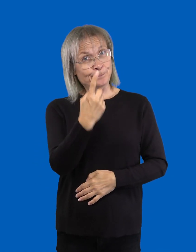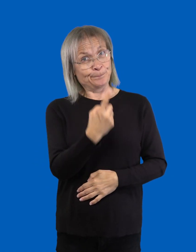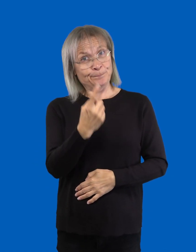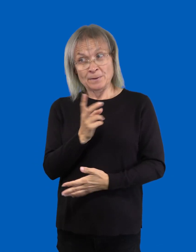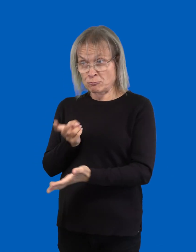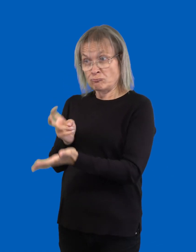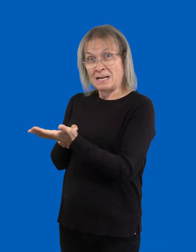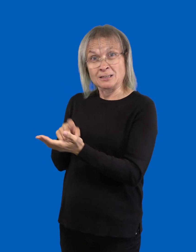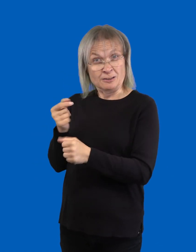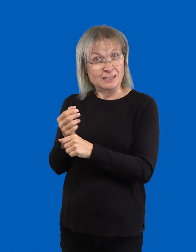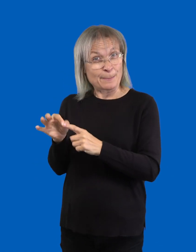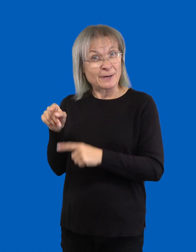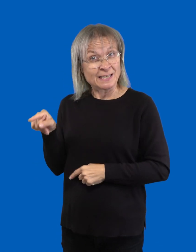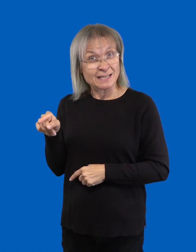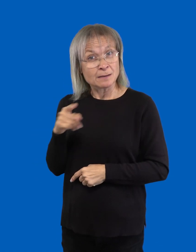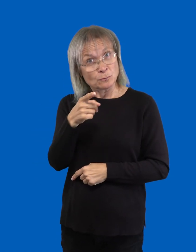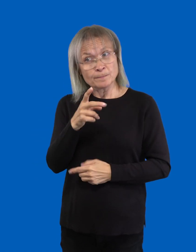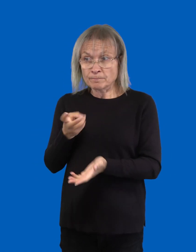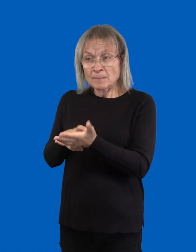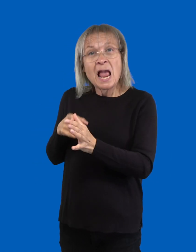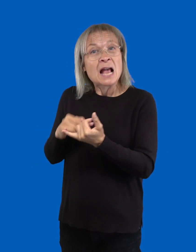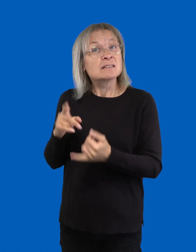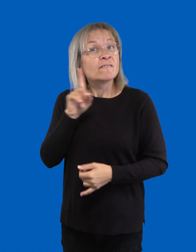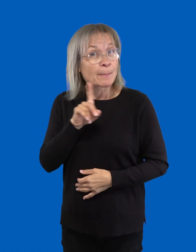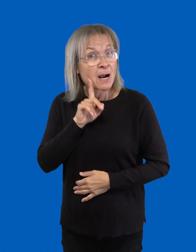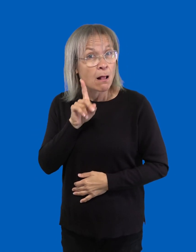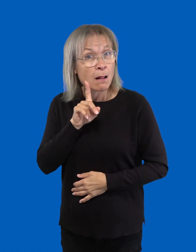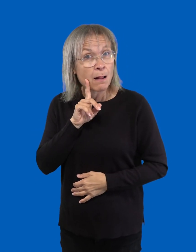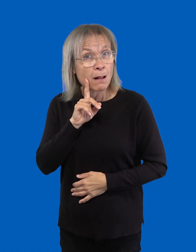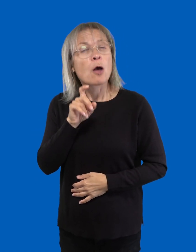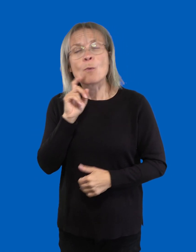If you are registered with your GP as female, you will be invitedautomatically.